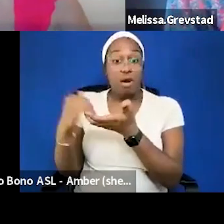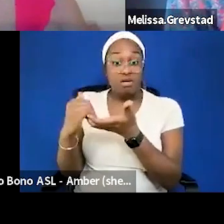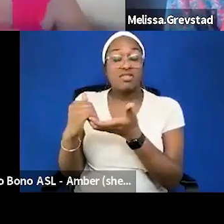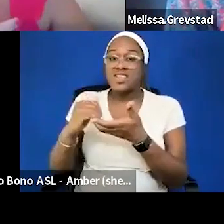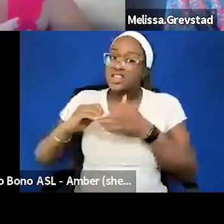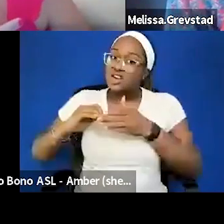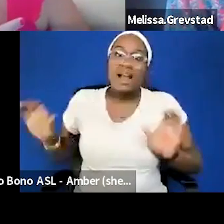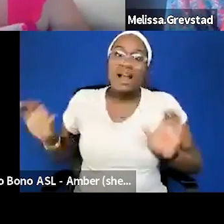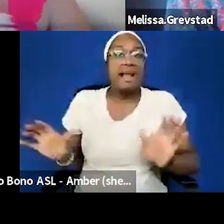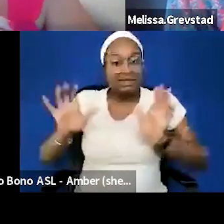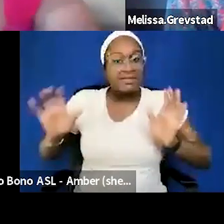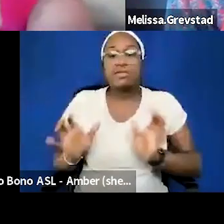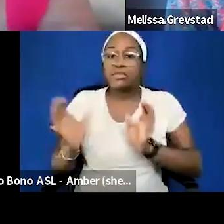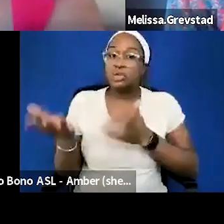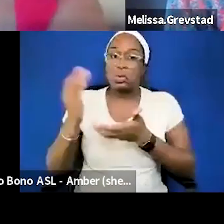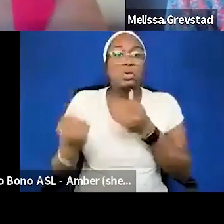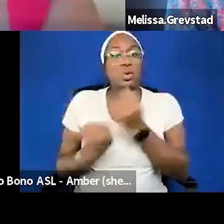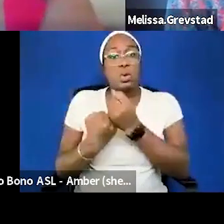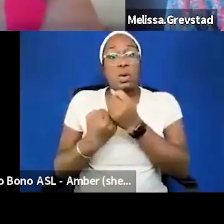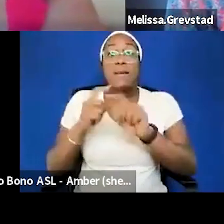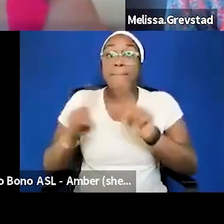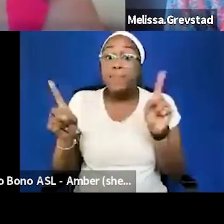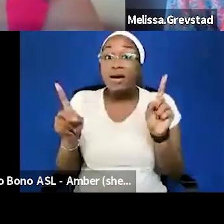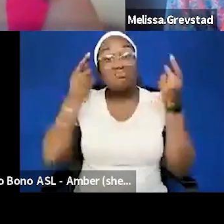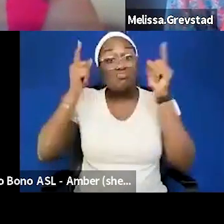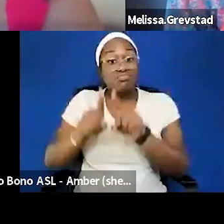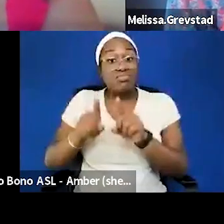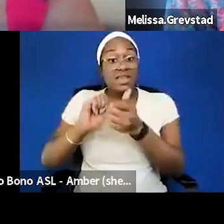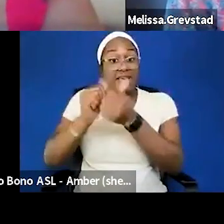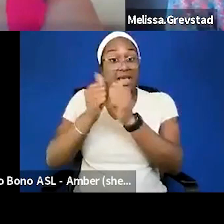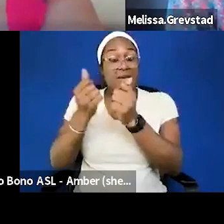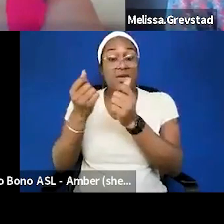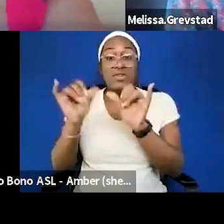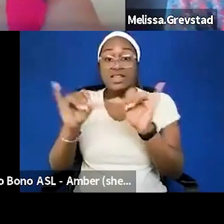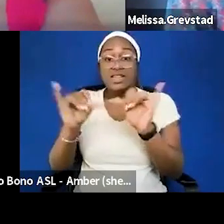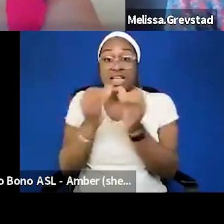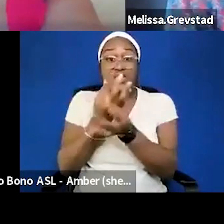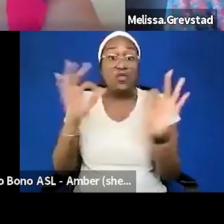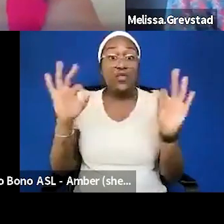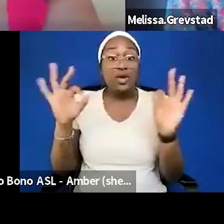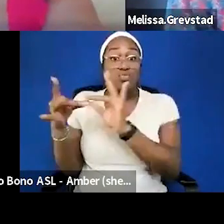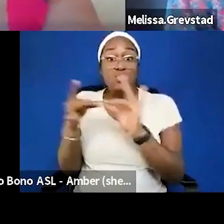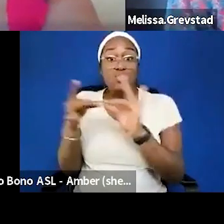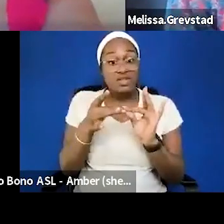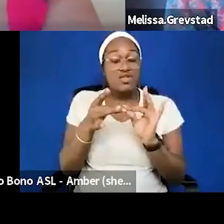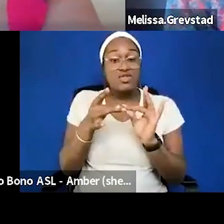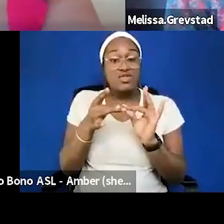But but we are all in agreement that the campaign for size freedom as it relates to representation and